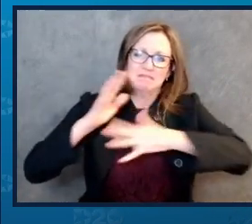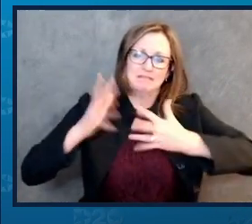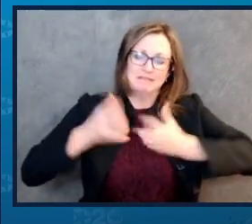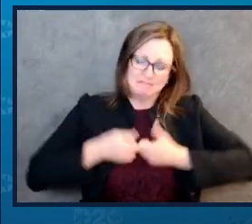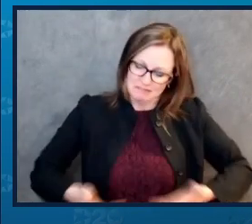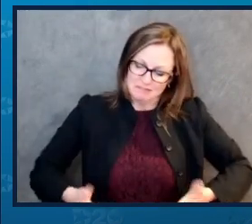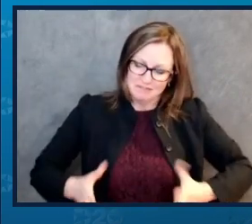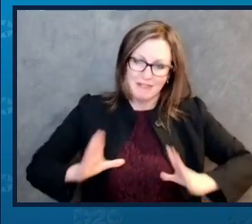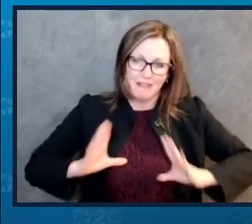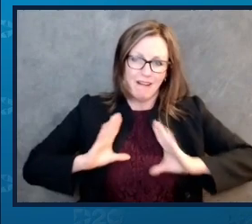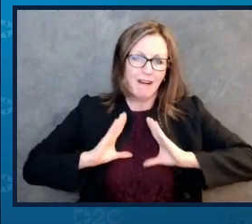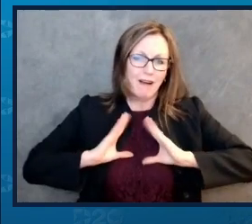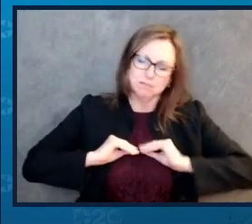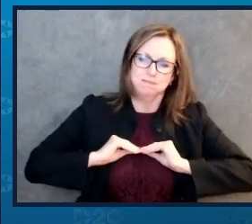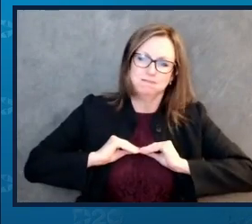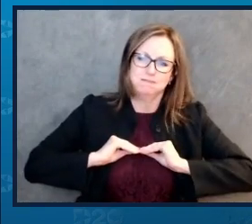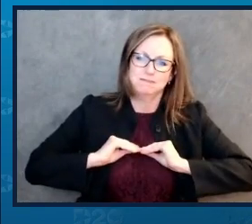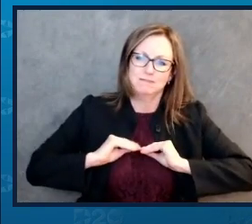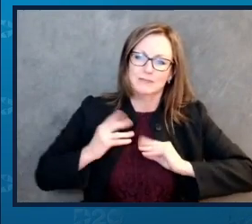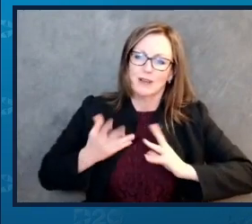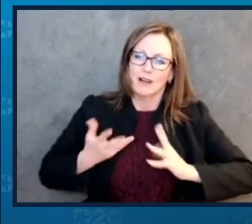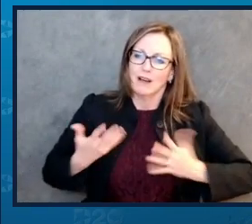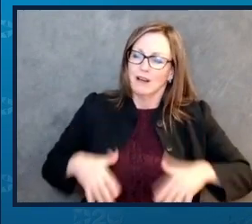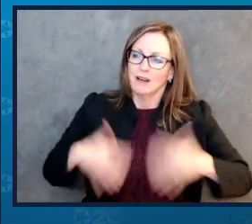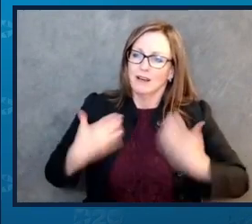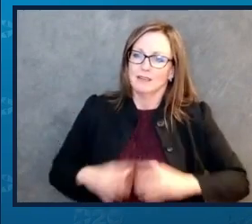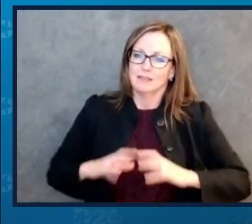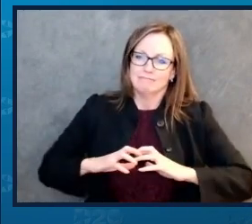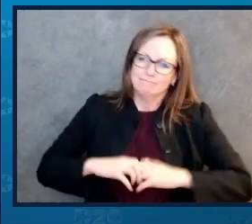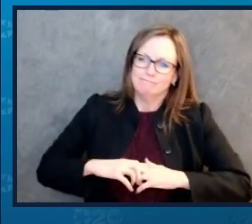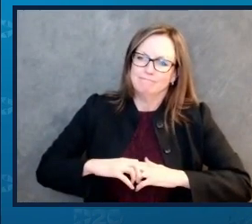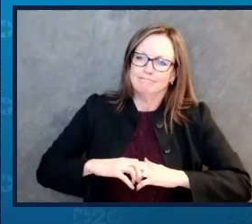WAY THAT WAS GOING TO PROVIDE